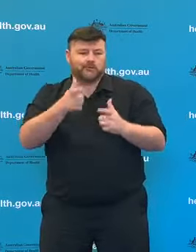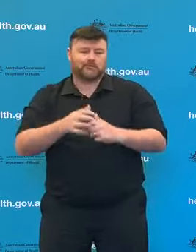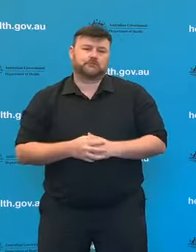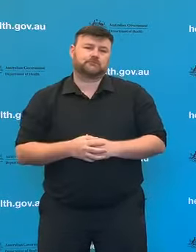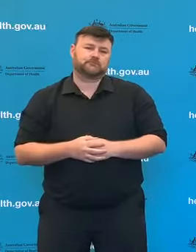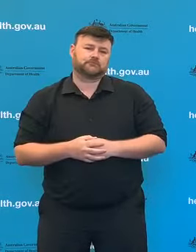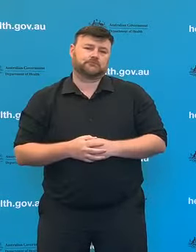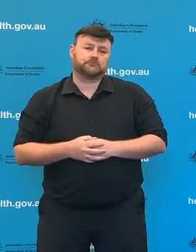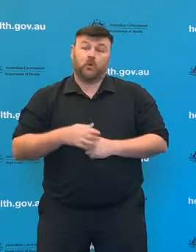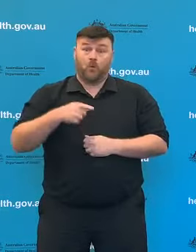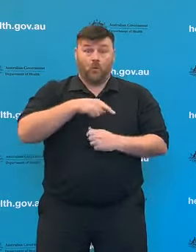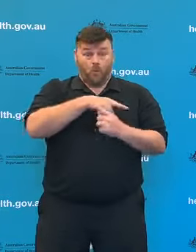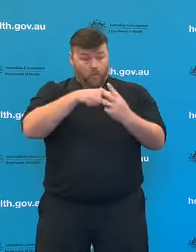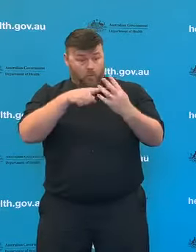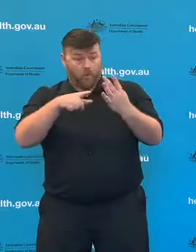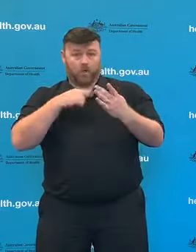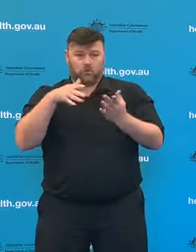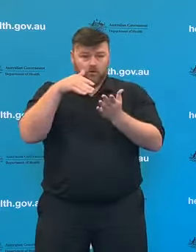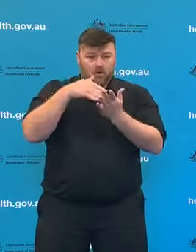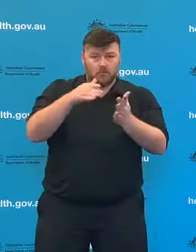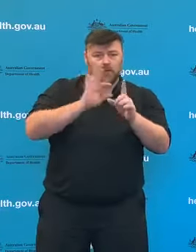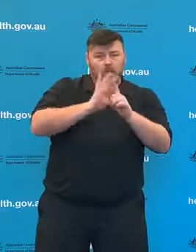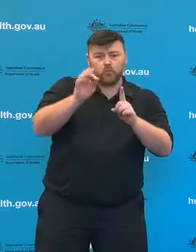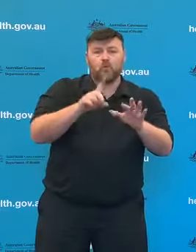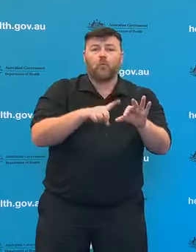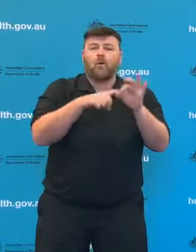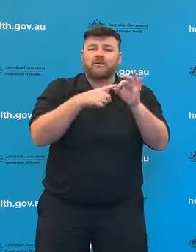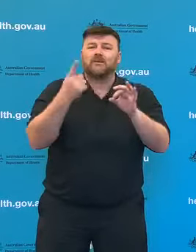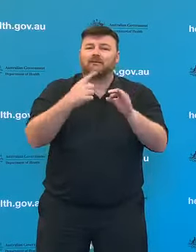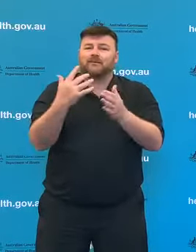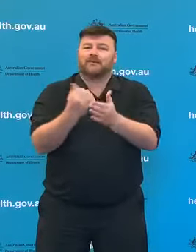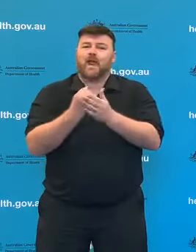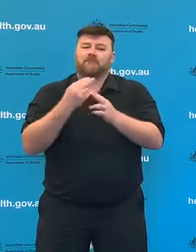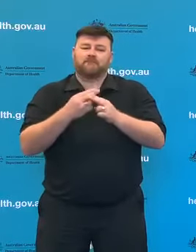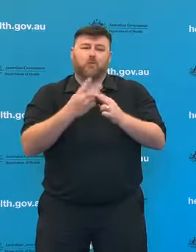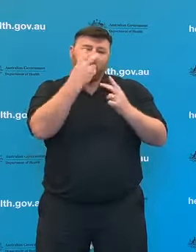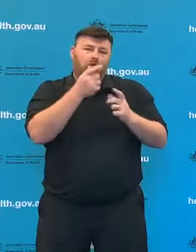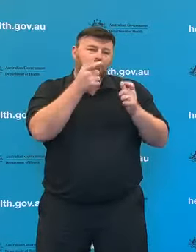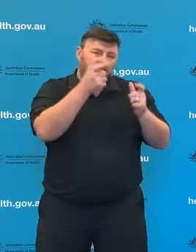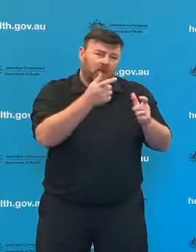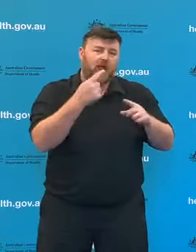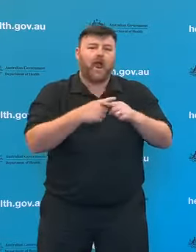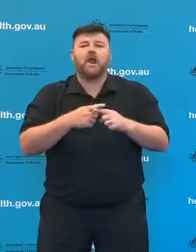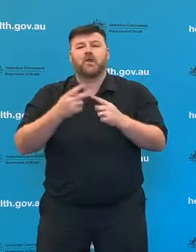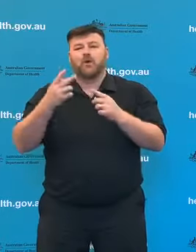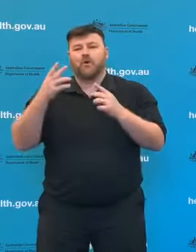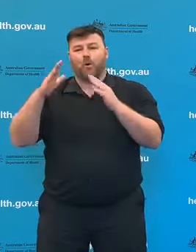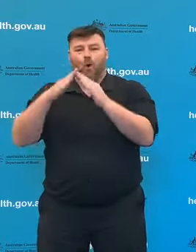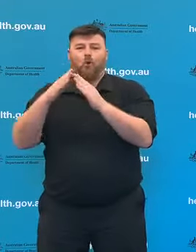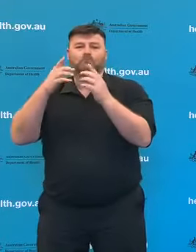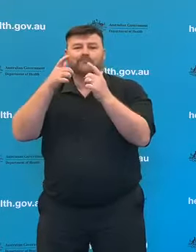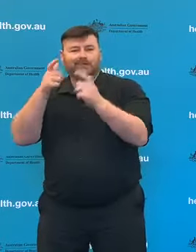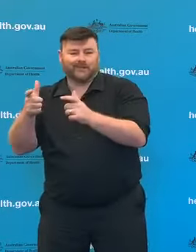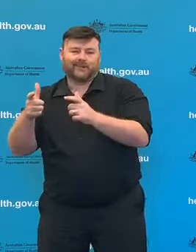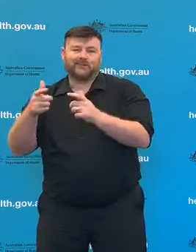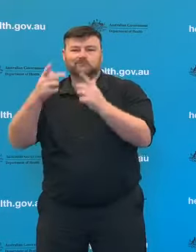and the safety of our nation's residential aged care facilities and our home care services for the elderly.